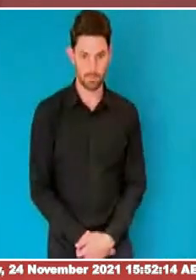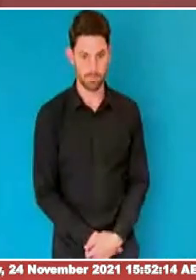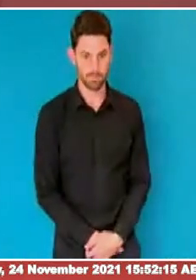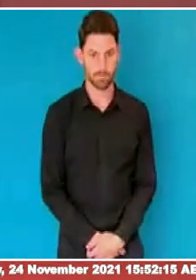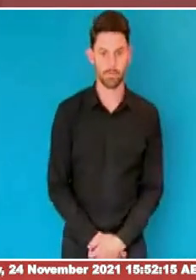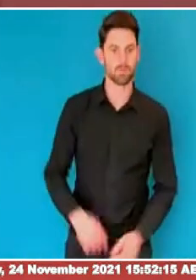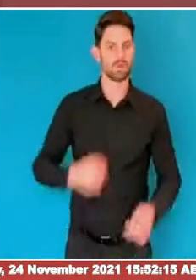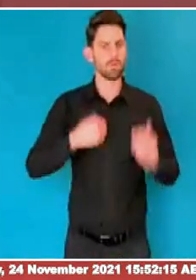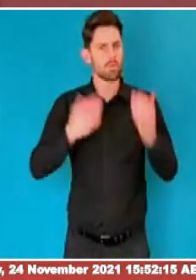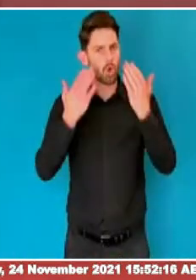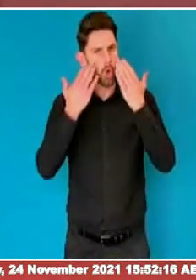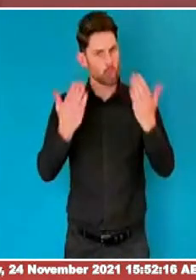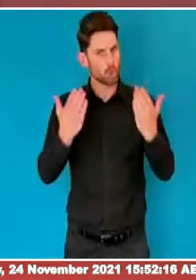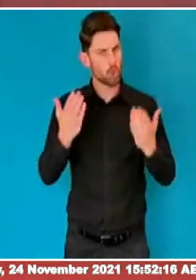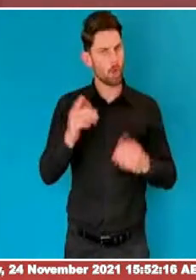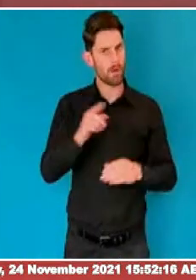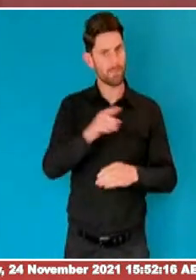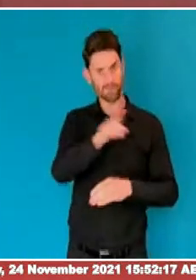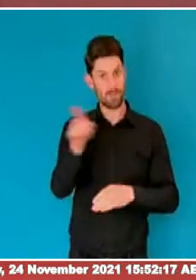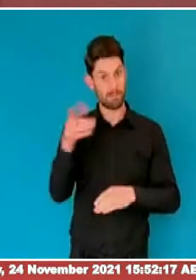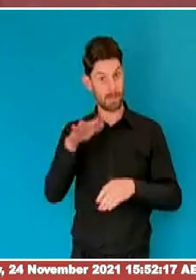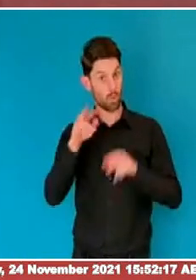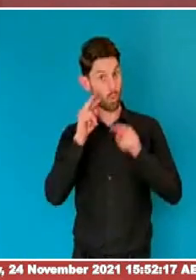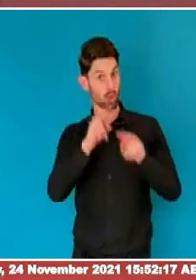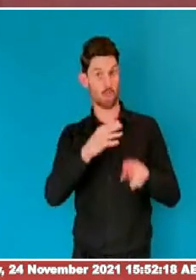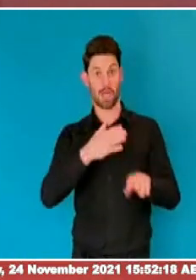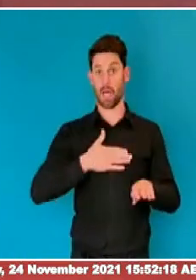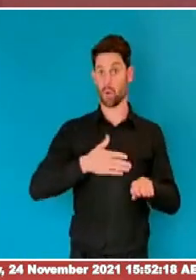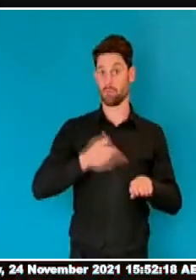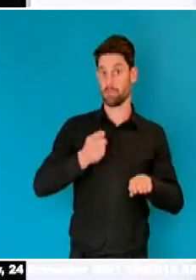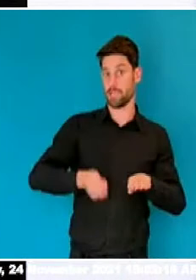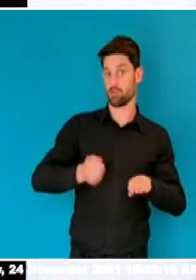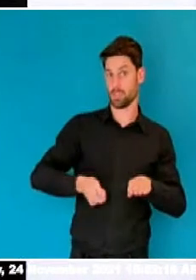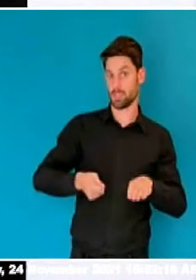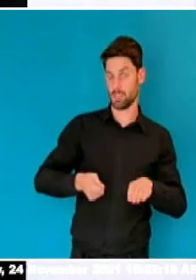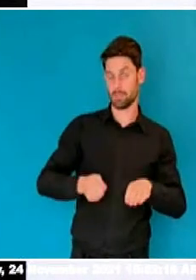Commission, but one of the themes that weâ€™re hearing in the evidence is this question of a